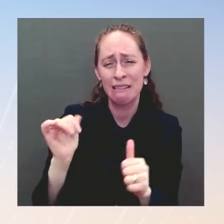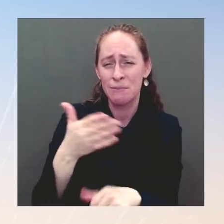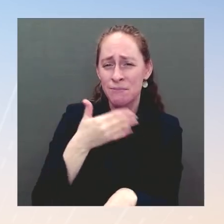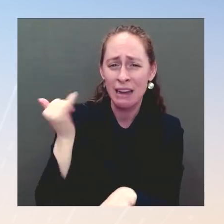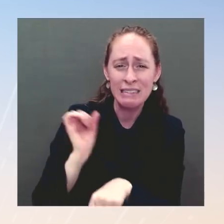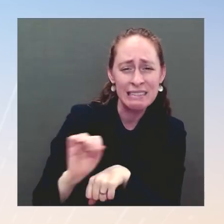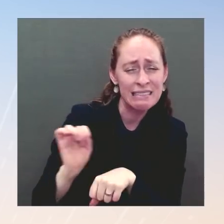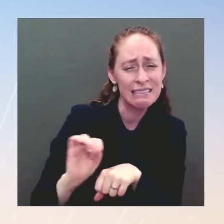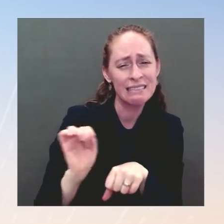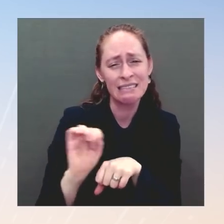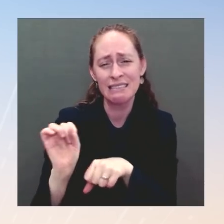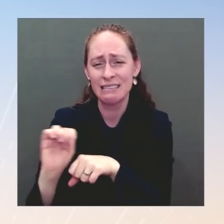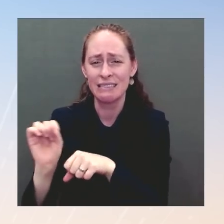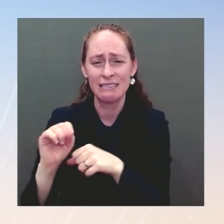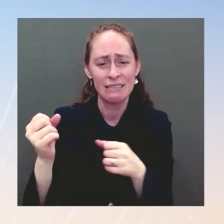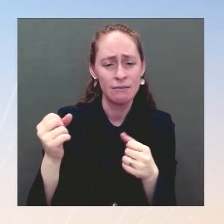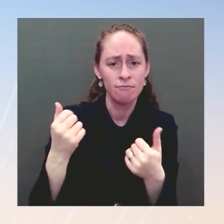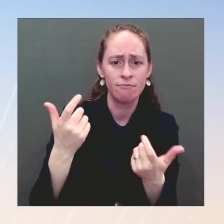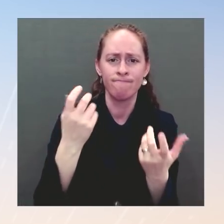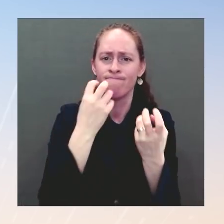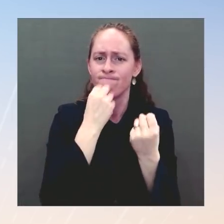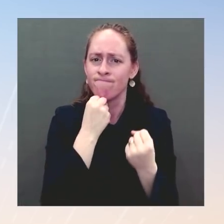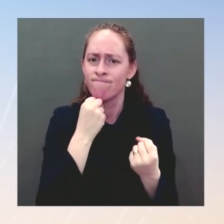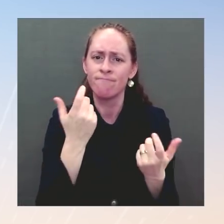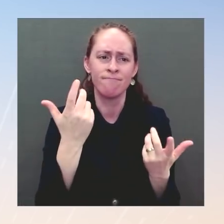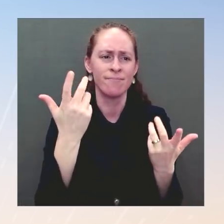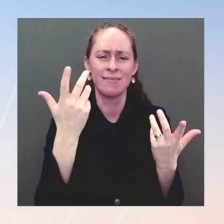and potential war crimes in Ukraine.